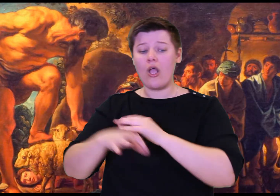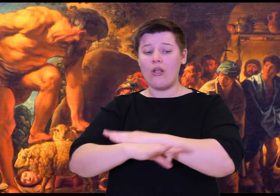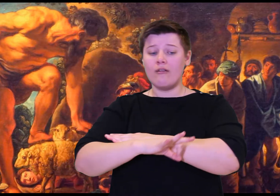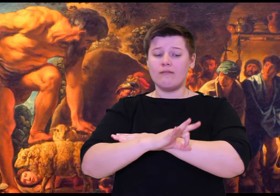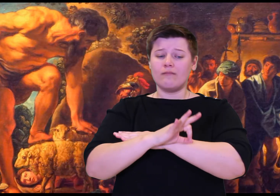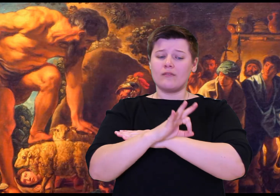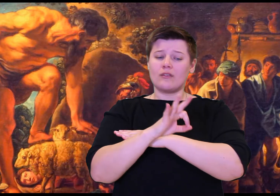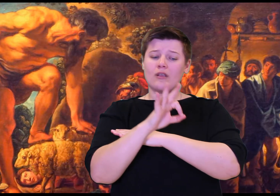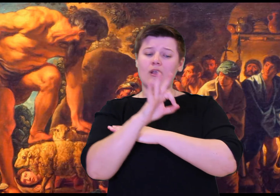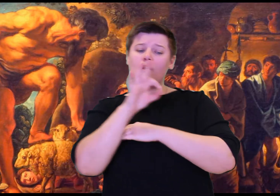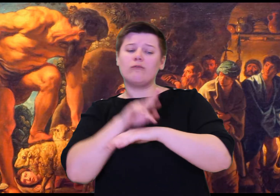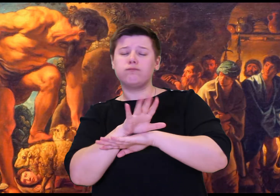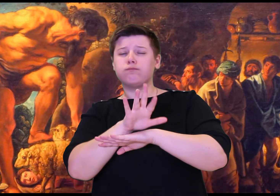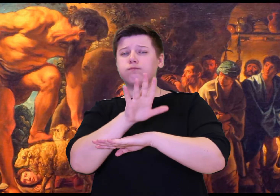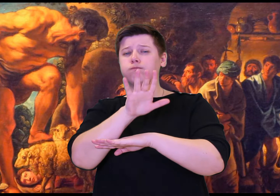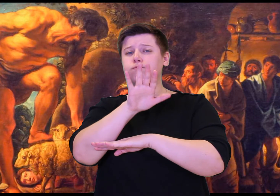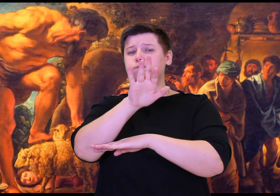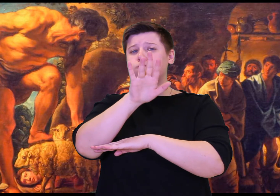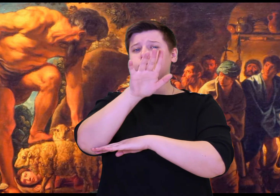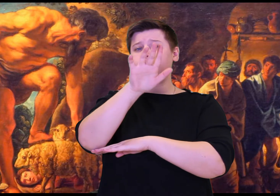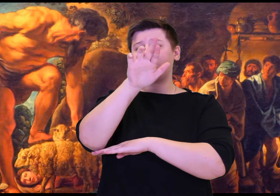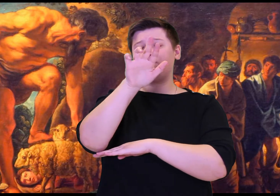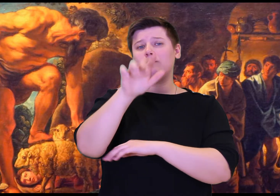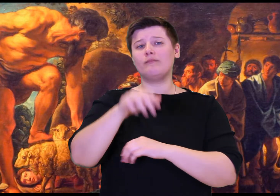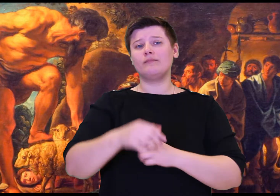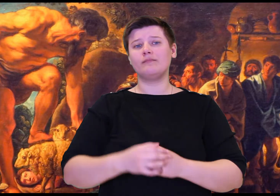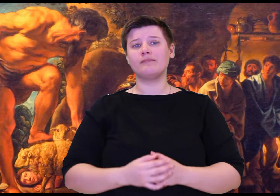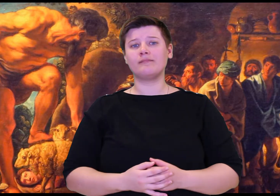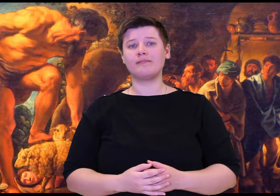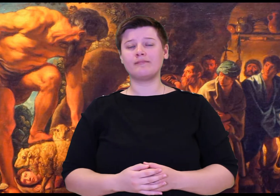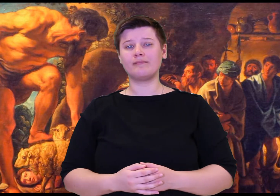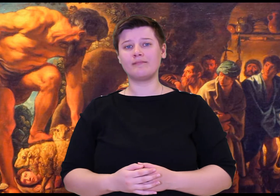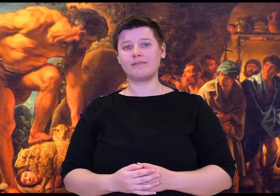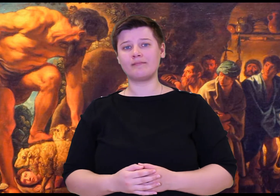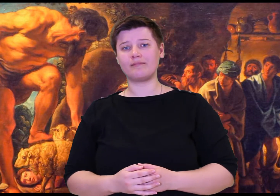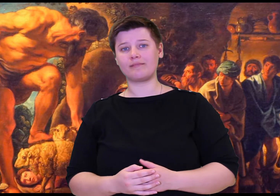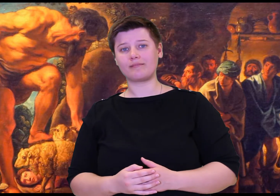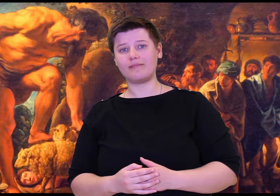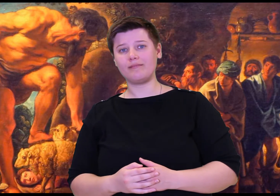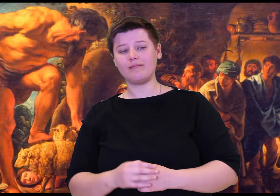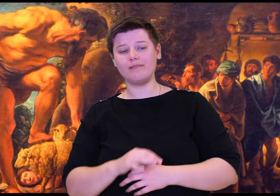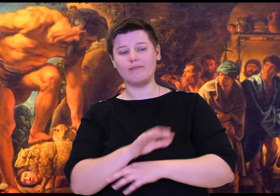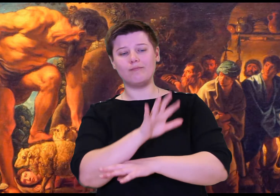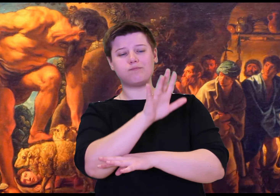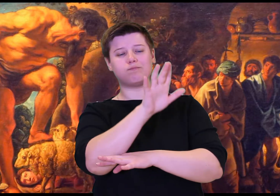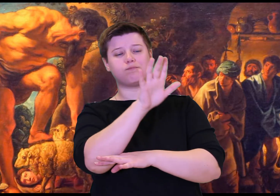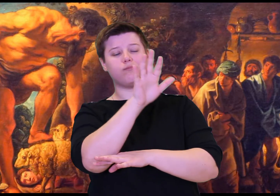The ewes were bleating in their pens, unmilked, their udders full to bursting.